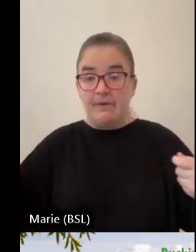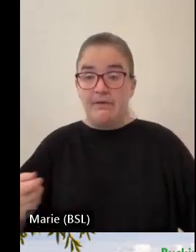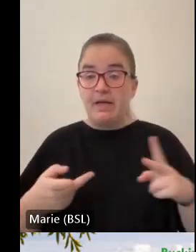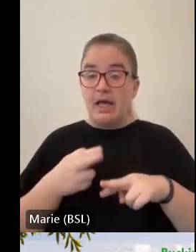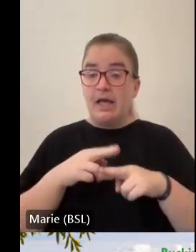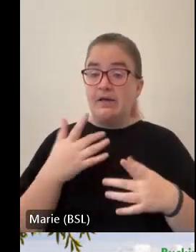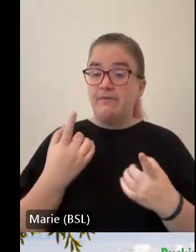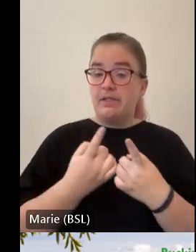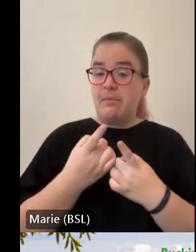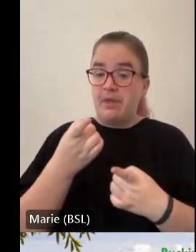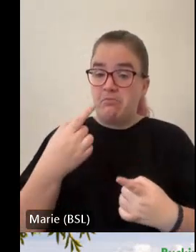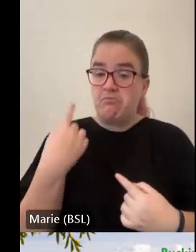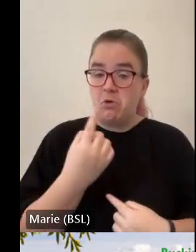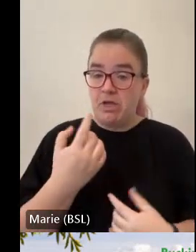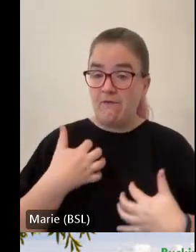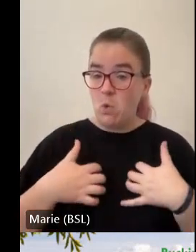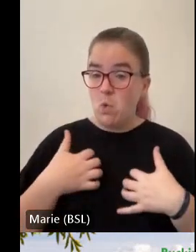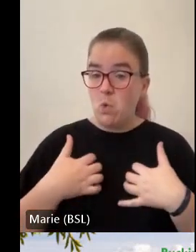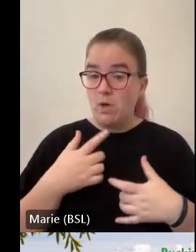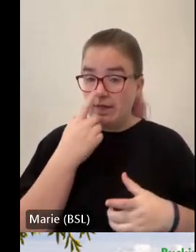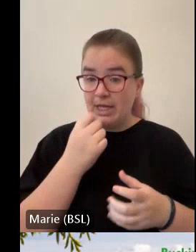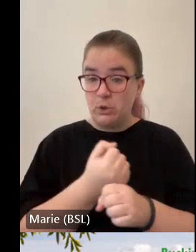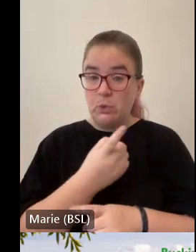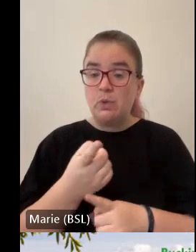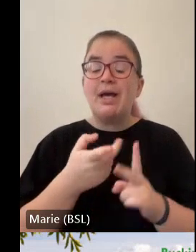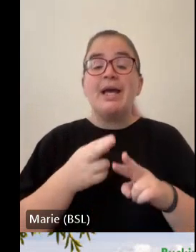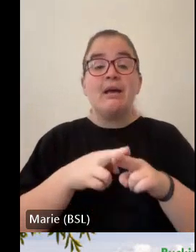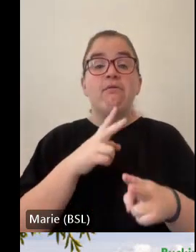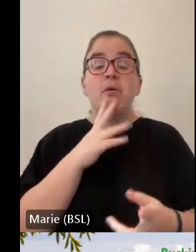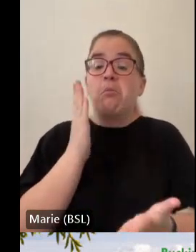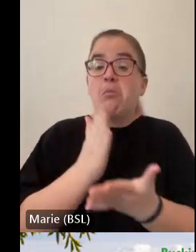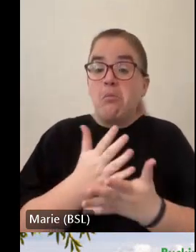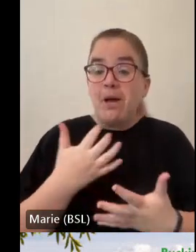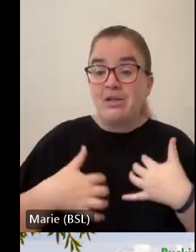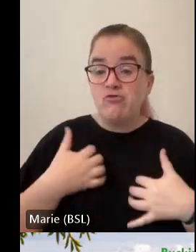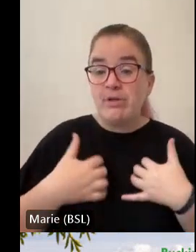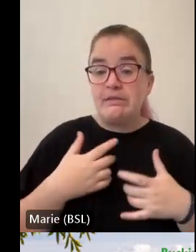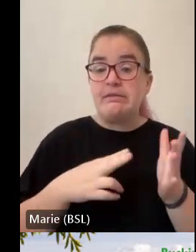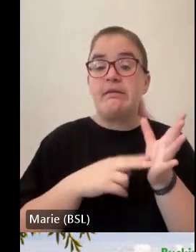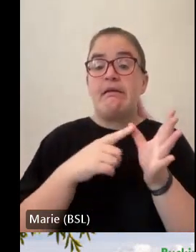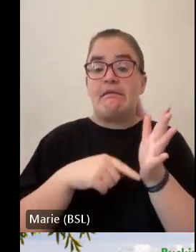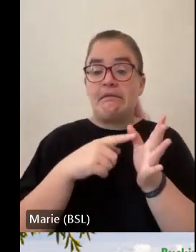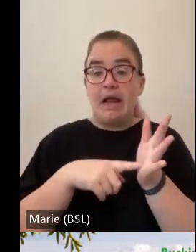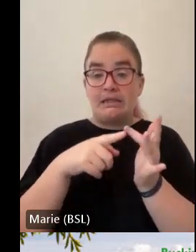if that's something that you fancy doing, and if so, do let and Natalie or myself.